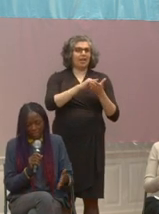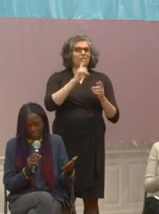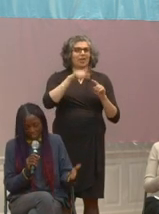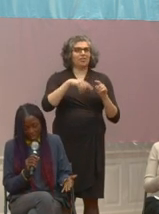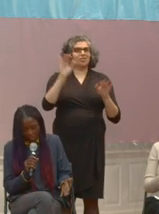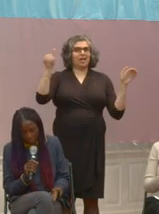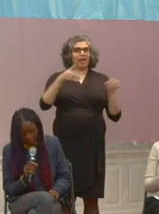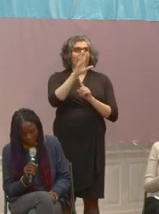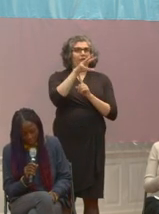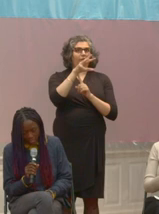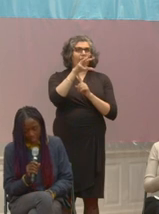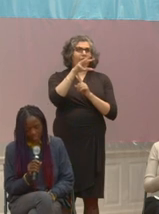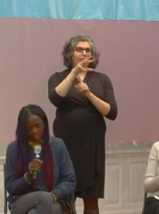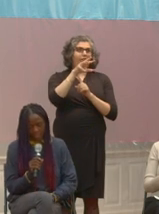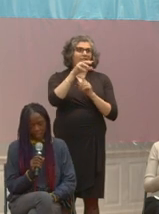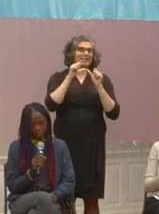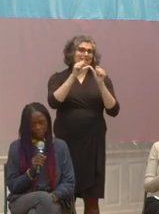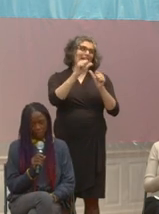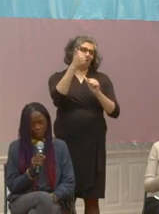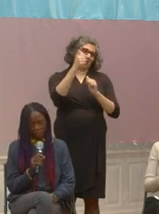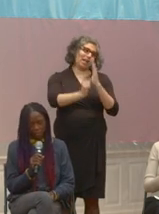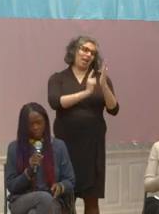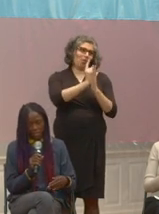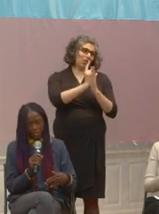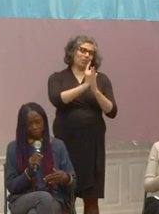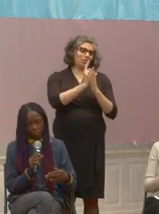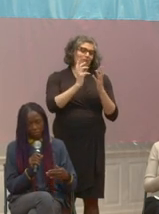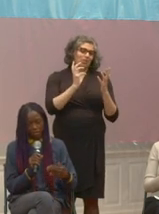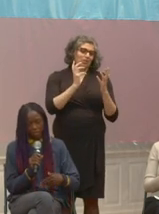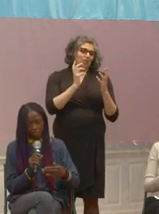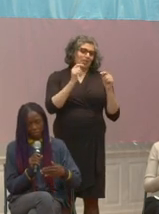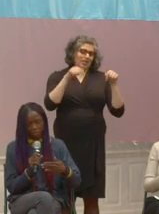there for 10 hours with you. It is, I think, this process of